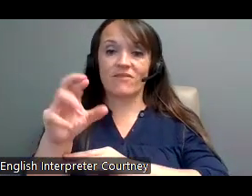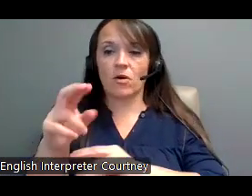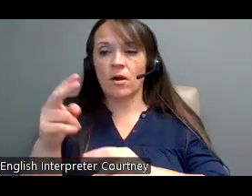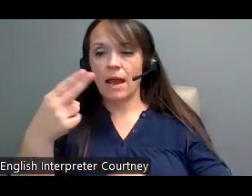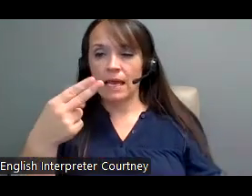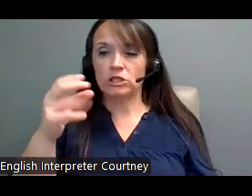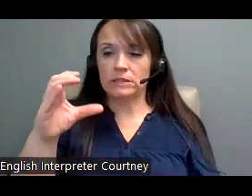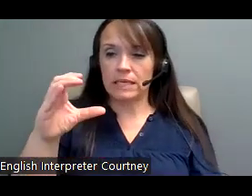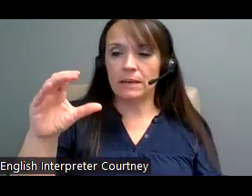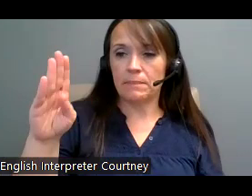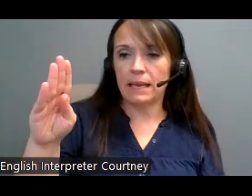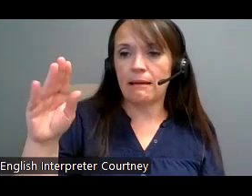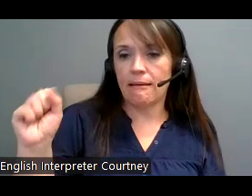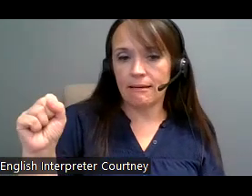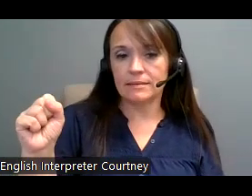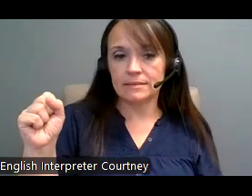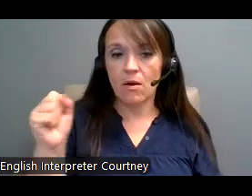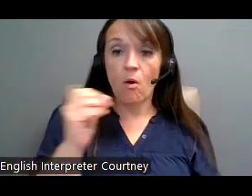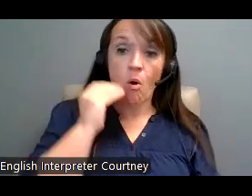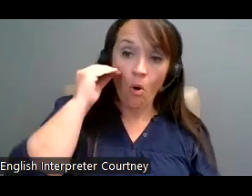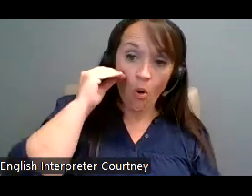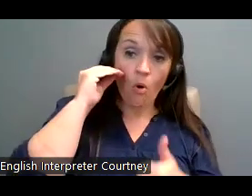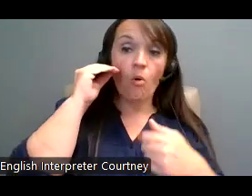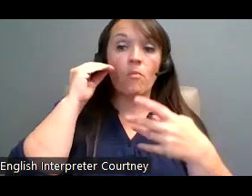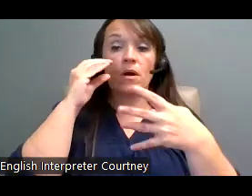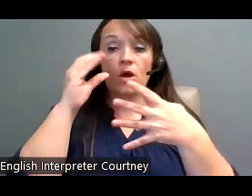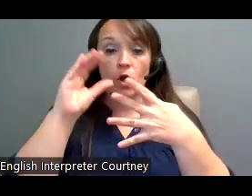you hear all of those times, they are basically the same thing but they aim to